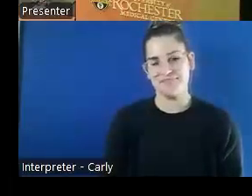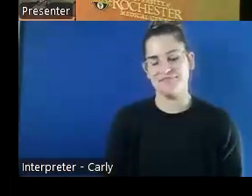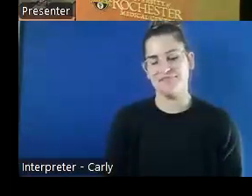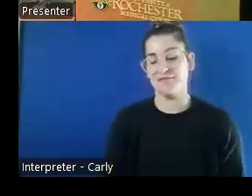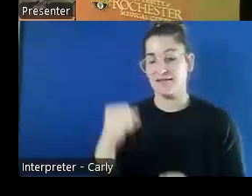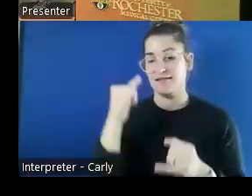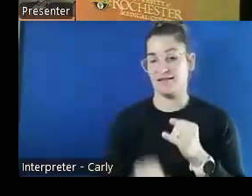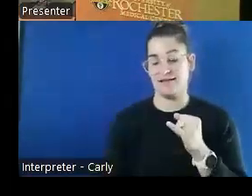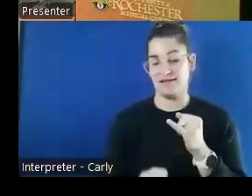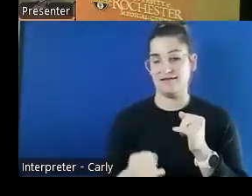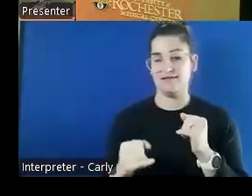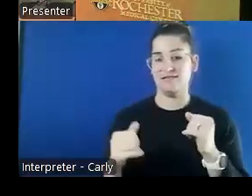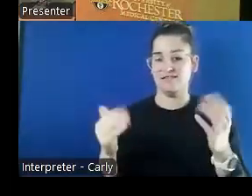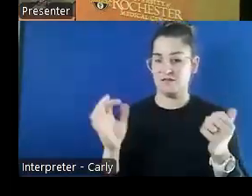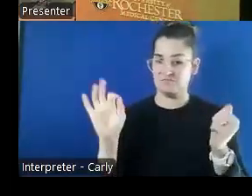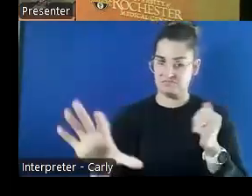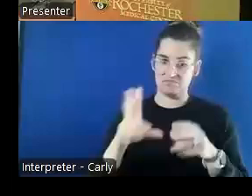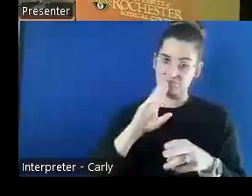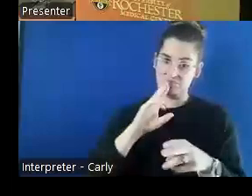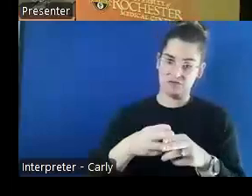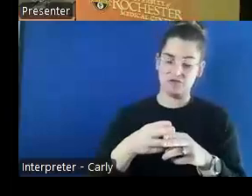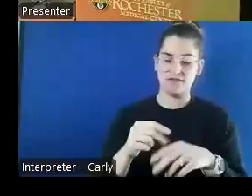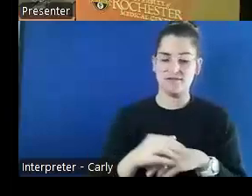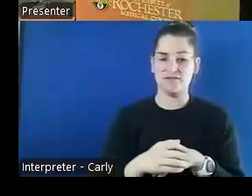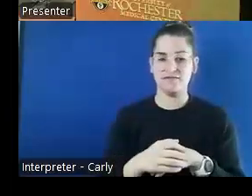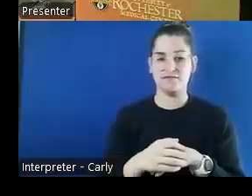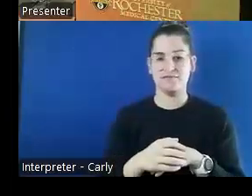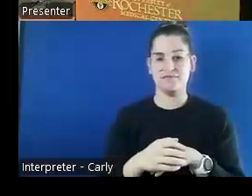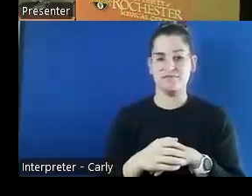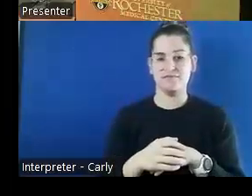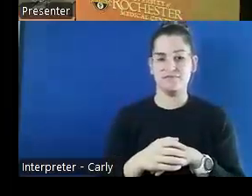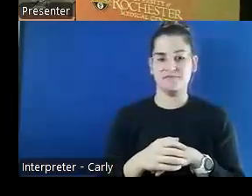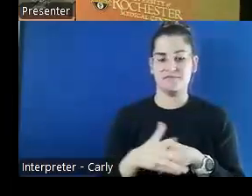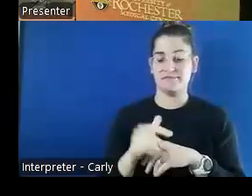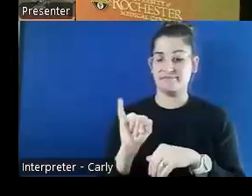um that I just want to mention and that will be a great segue is uh the interns U spend 10 weeks